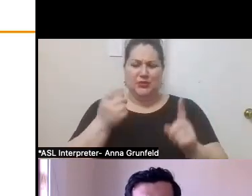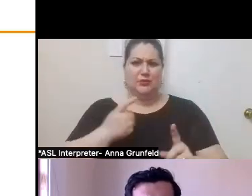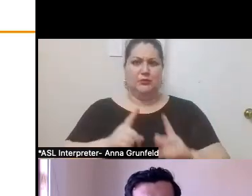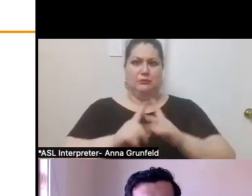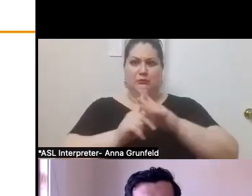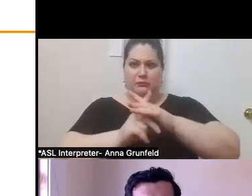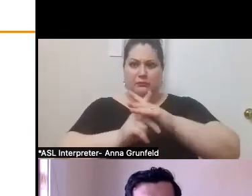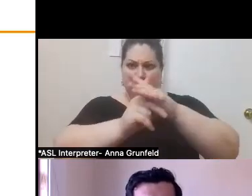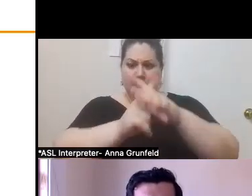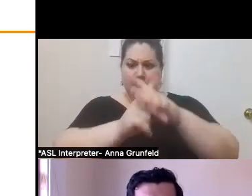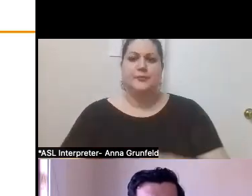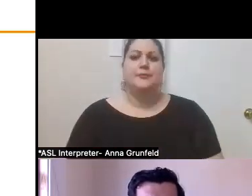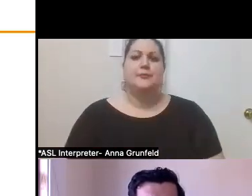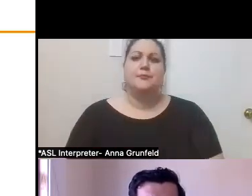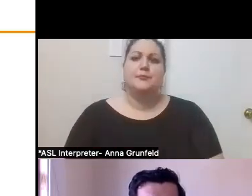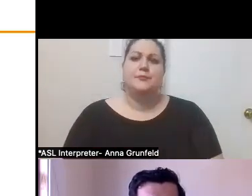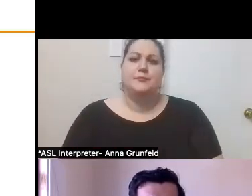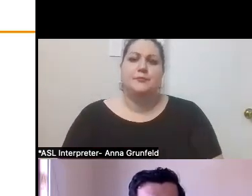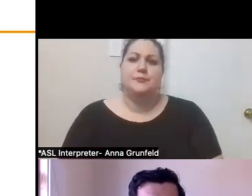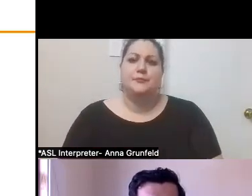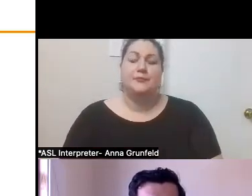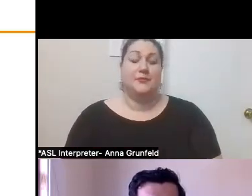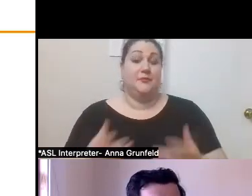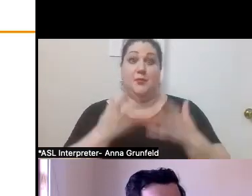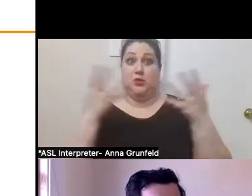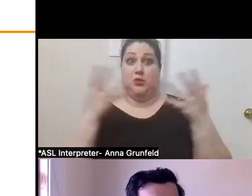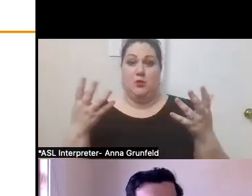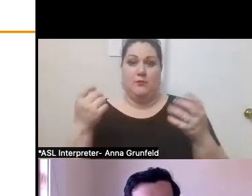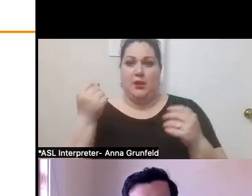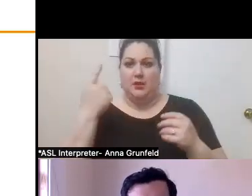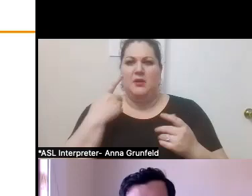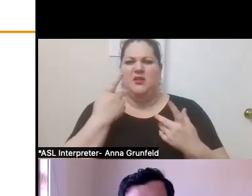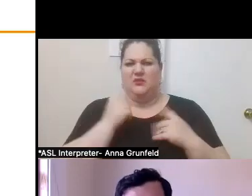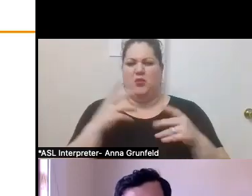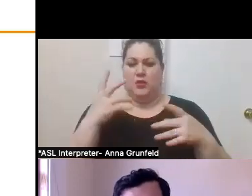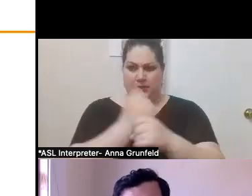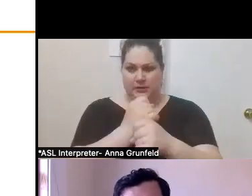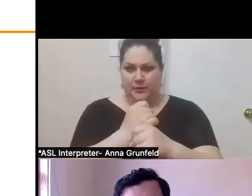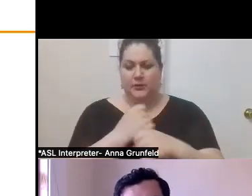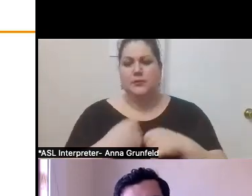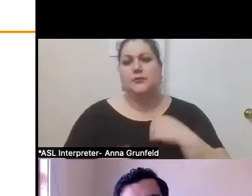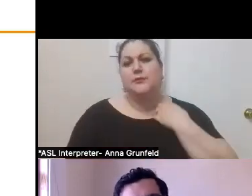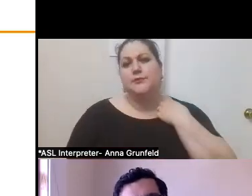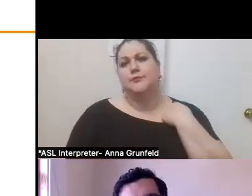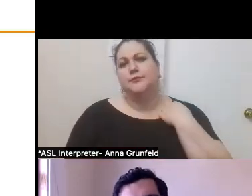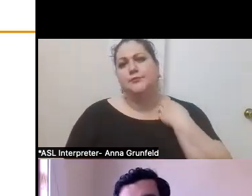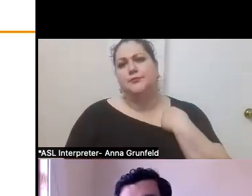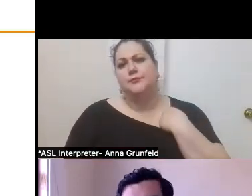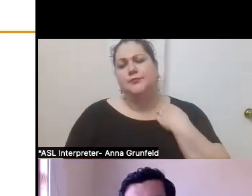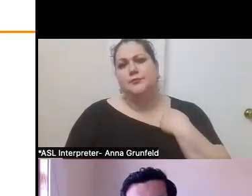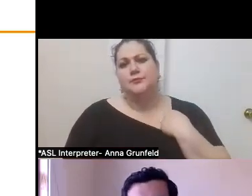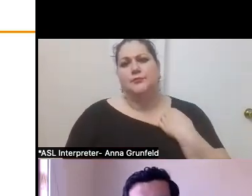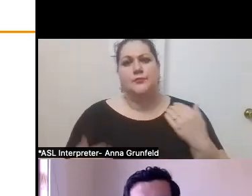There were so many, but I'll try to summarize some of the more pertinent ones. I had significant cognitive fatigue.